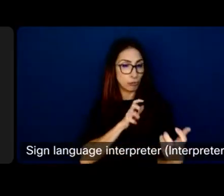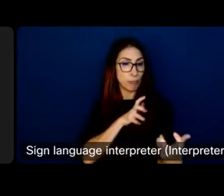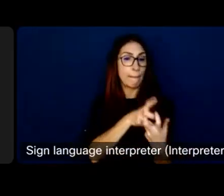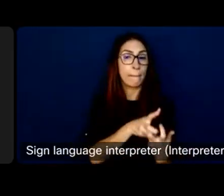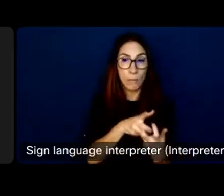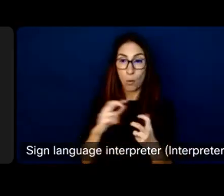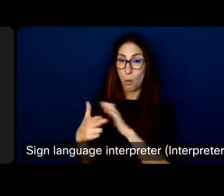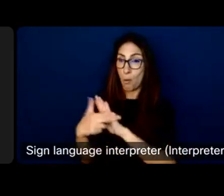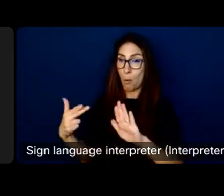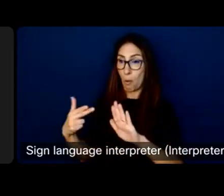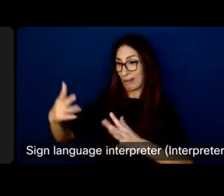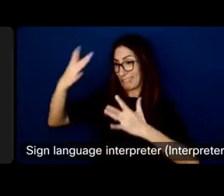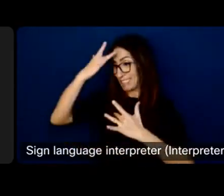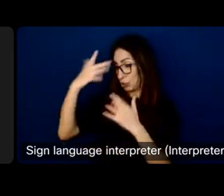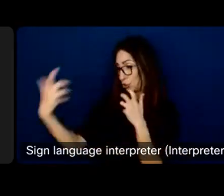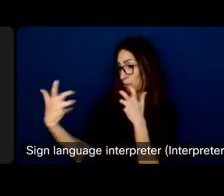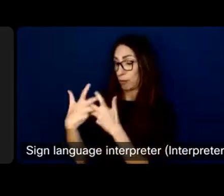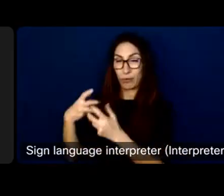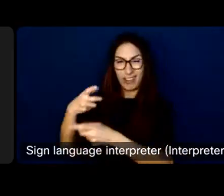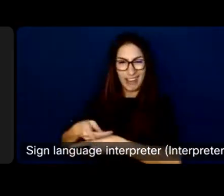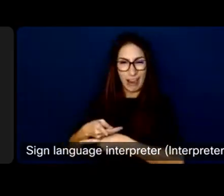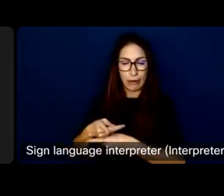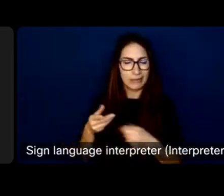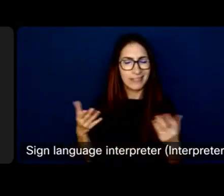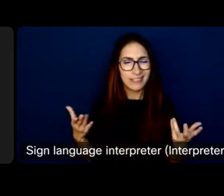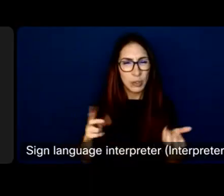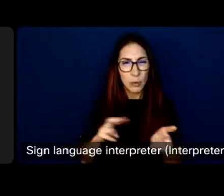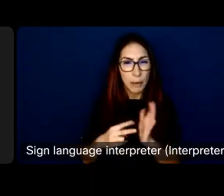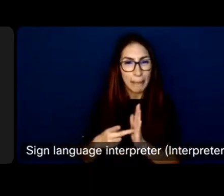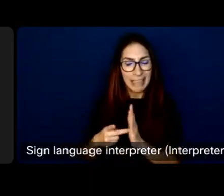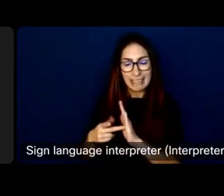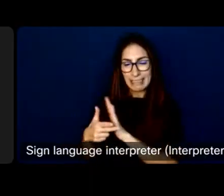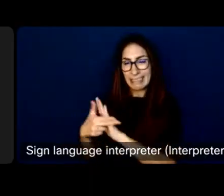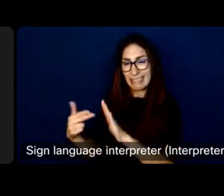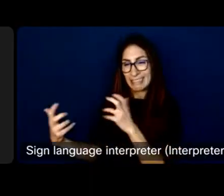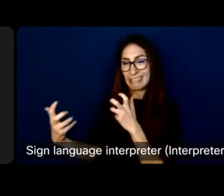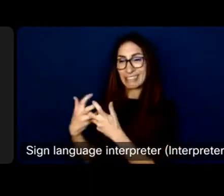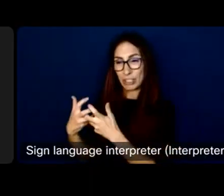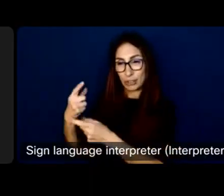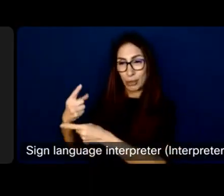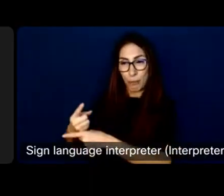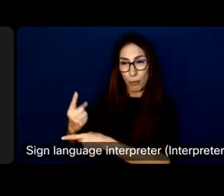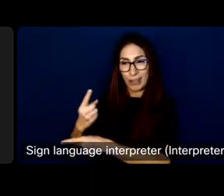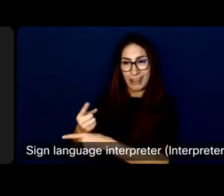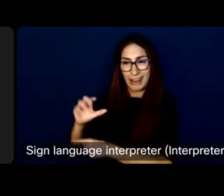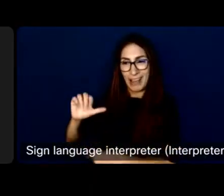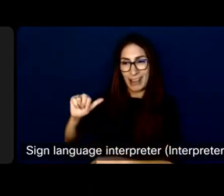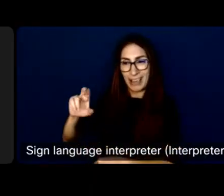And so what I mean by that is condition appropriate care is obviously seeing an infectious disease specialist who knows